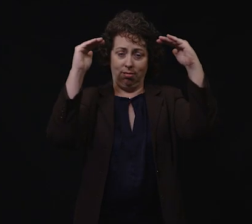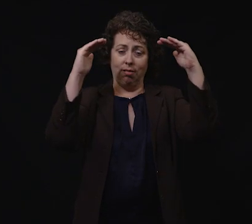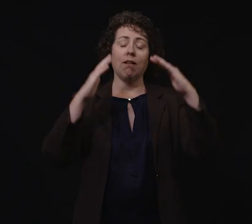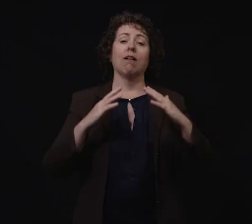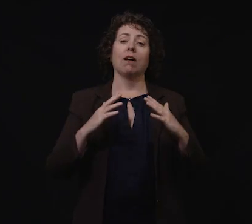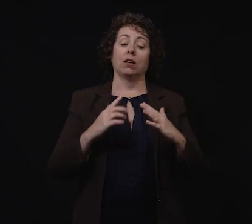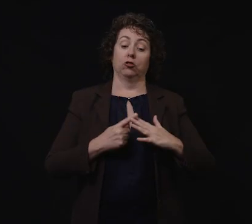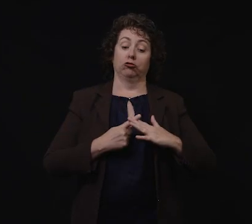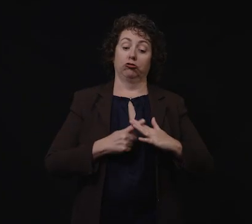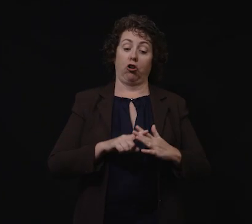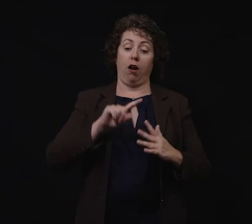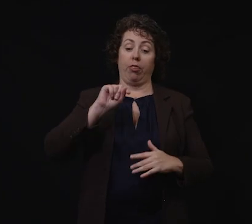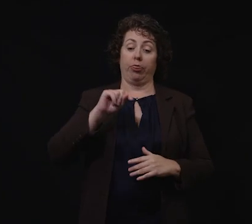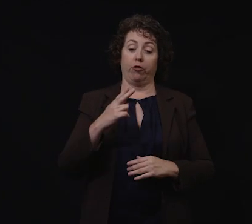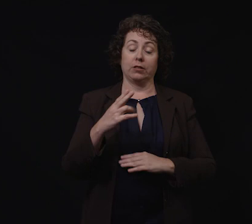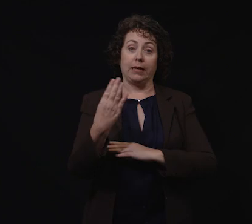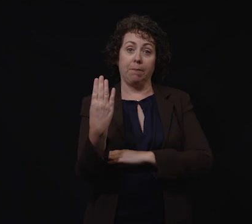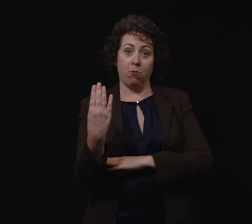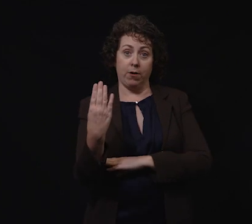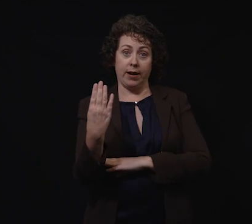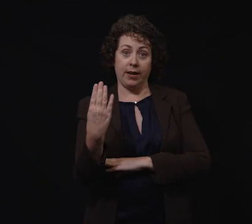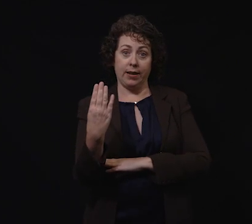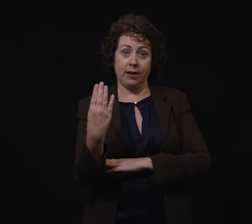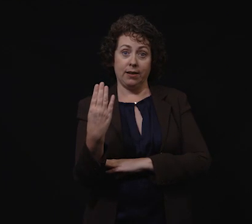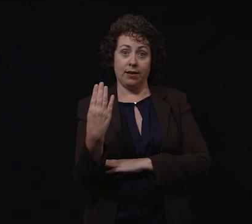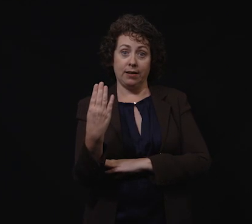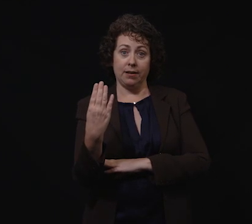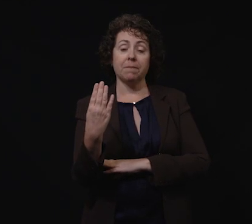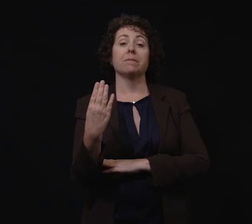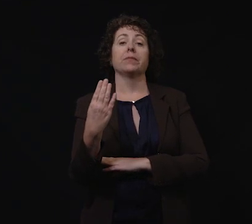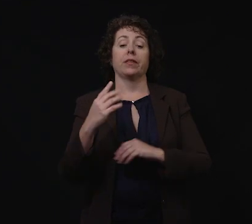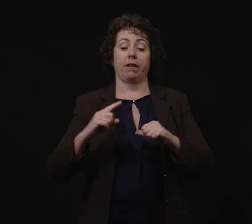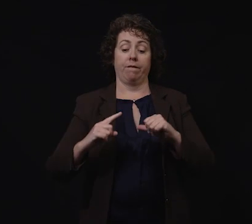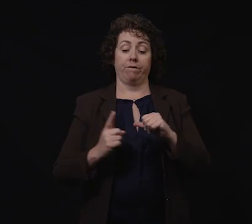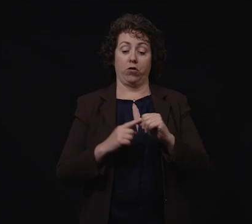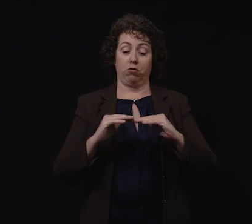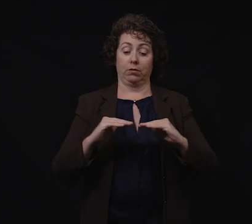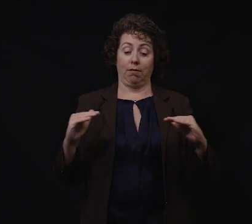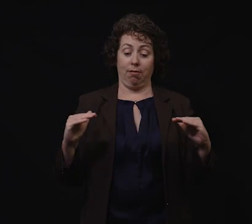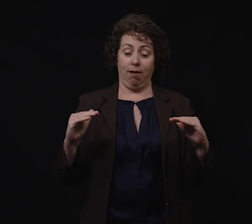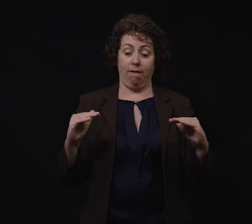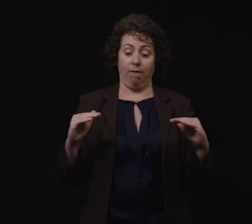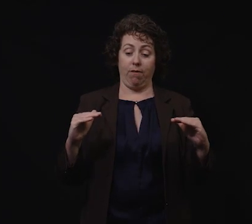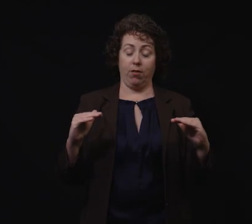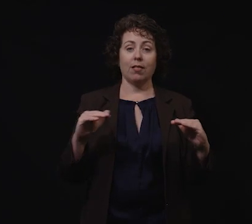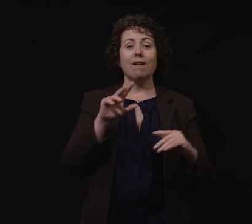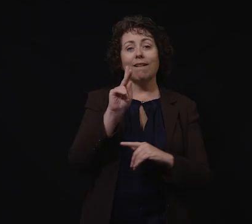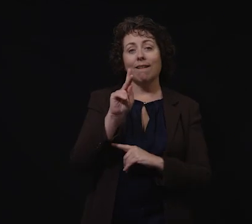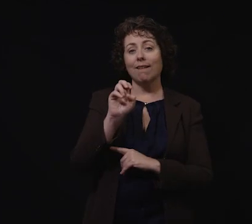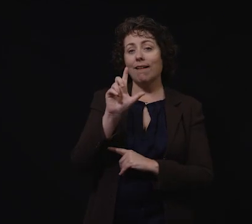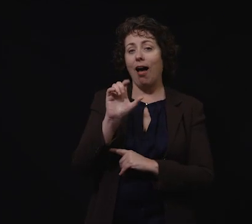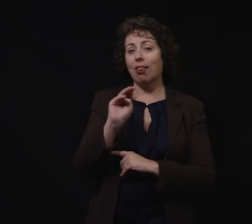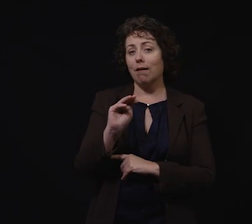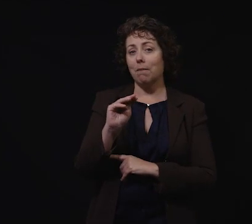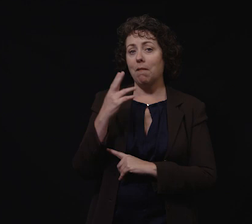commencing Thursday morning with first here being Kellam high school